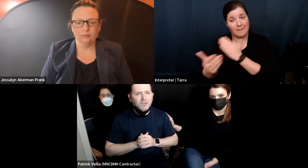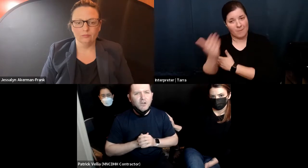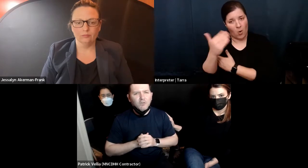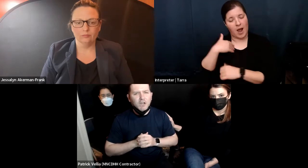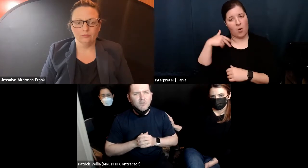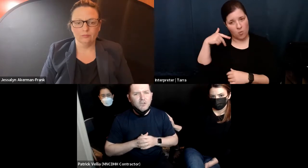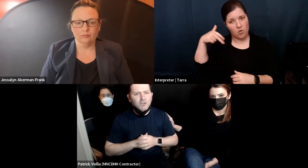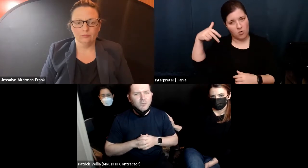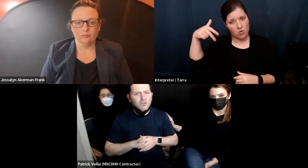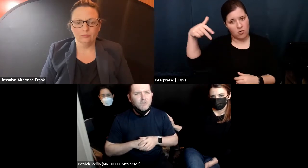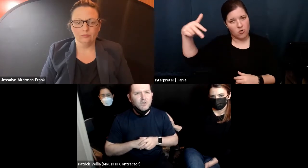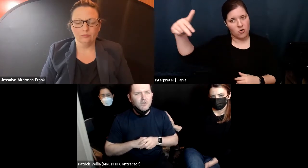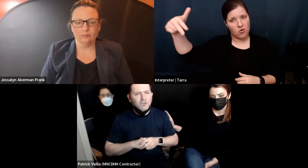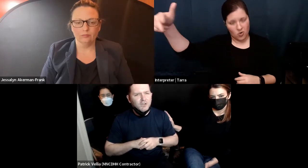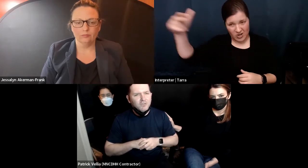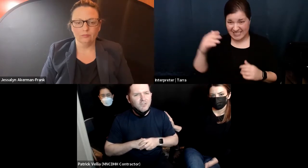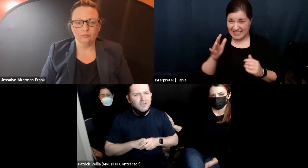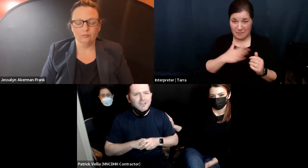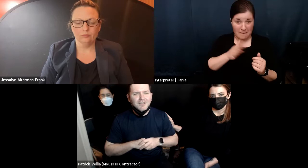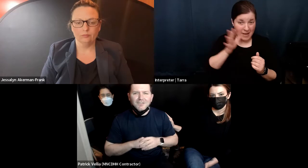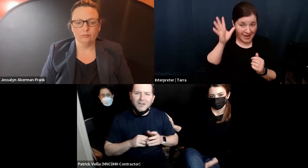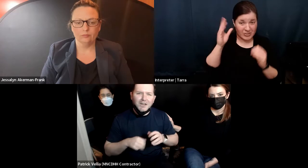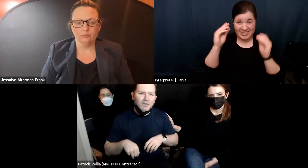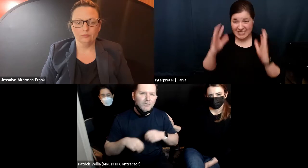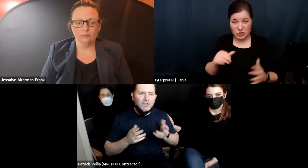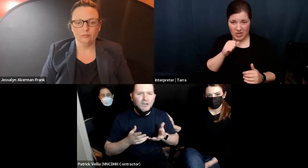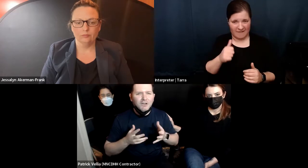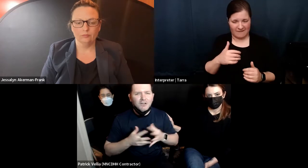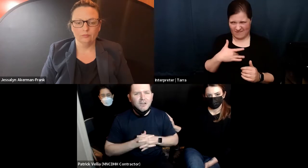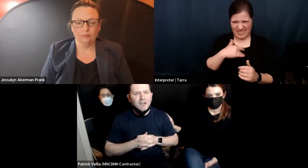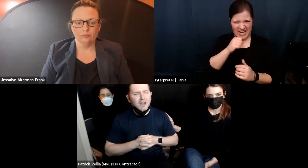So I would have to walk at 7:00 in the morning three blocks.